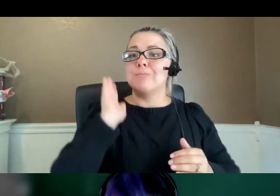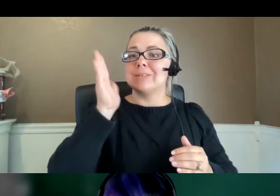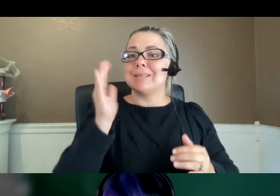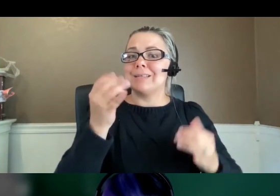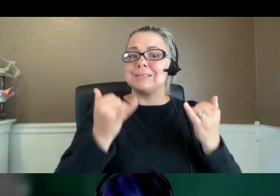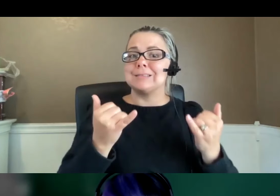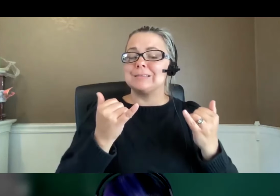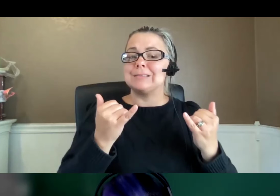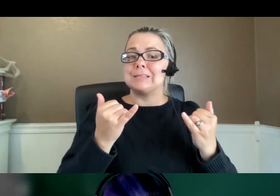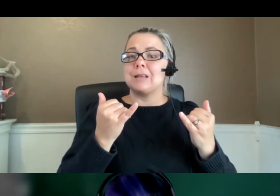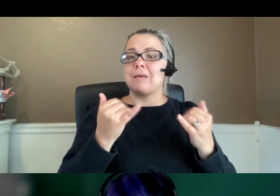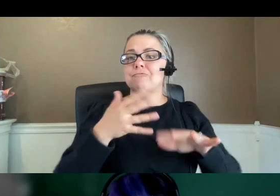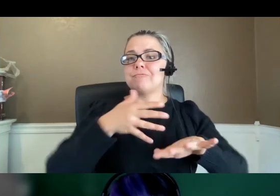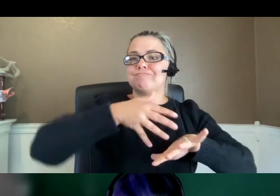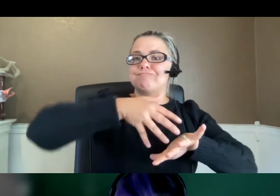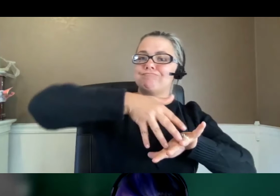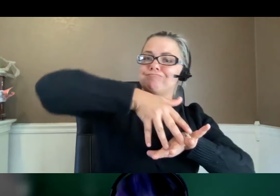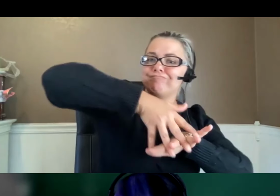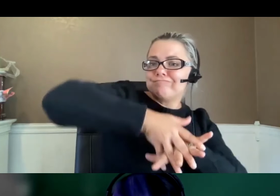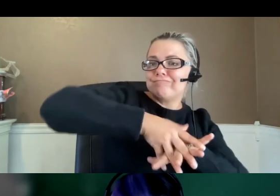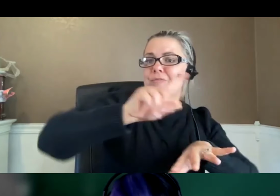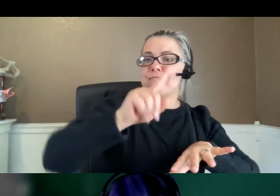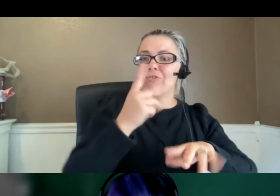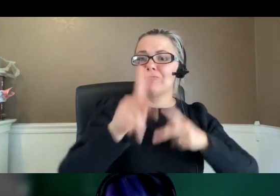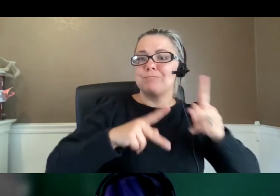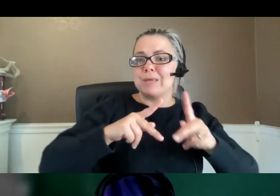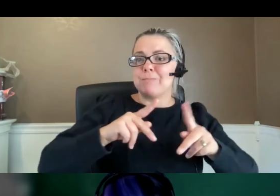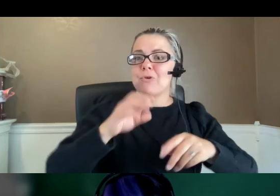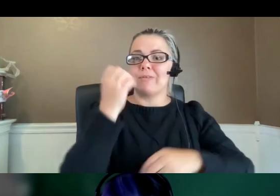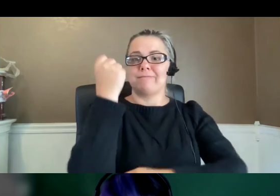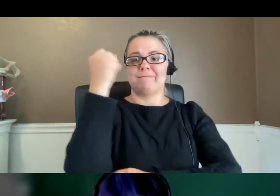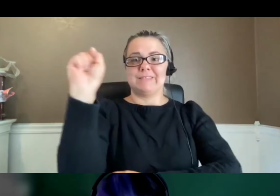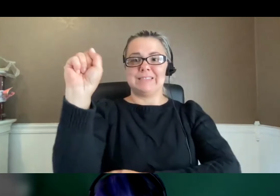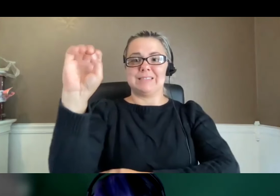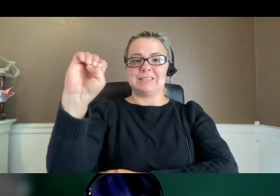lands of the first people of Seattle, the people past and present, and honor with gratitude